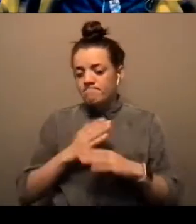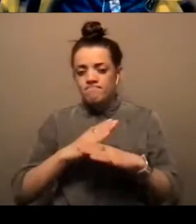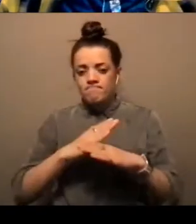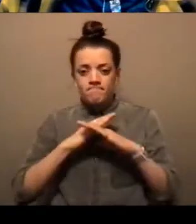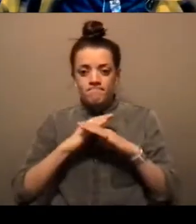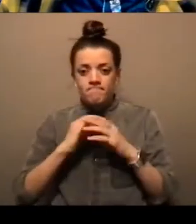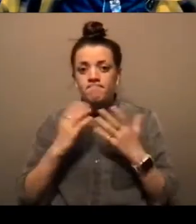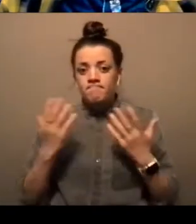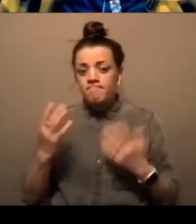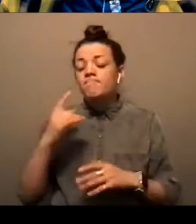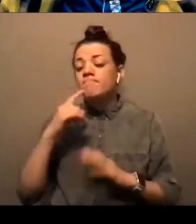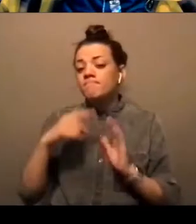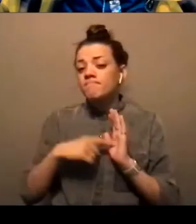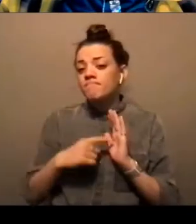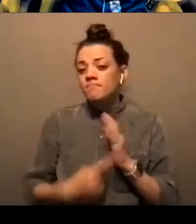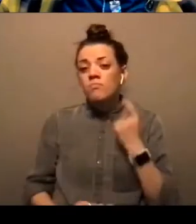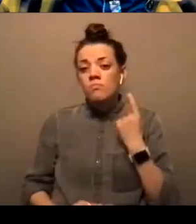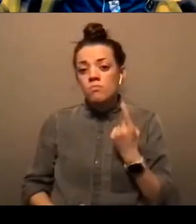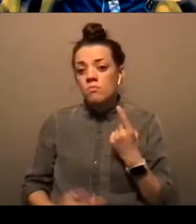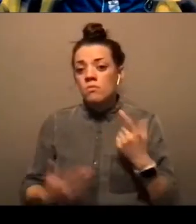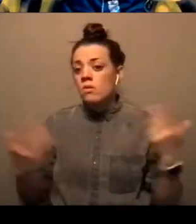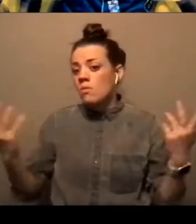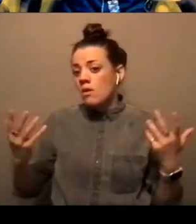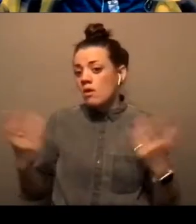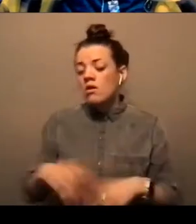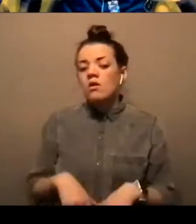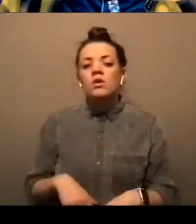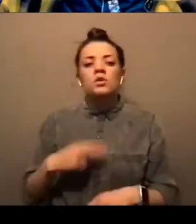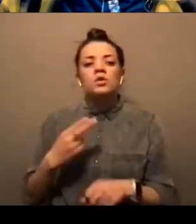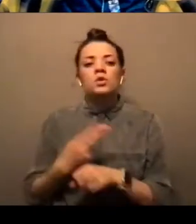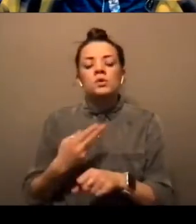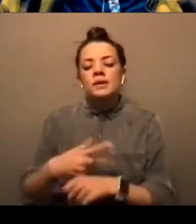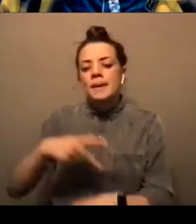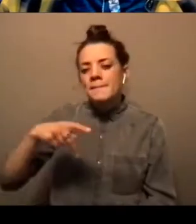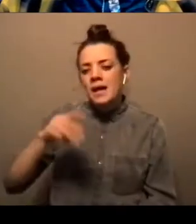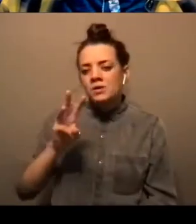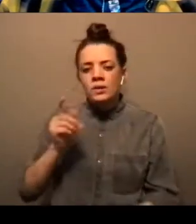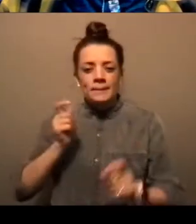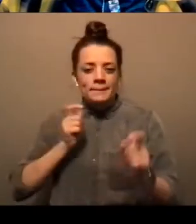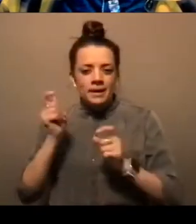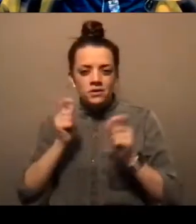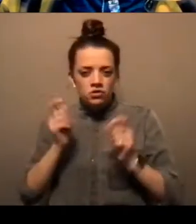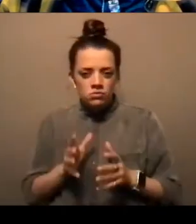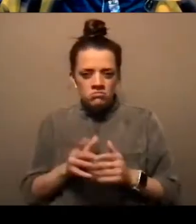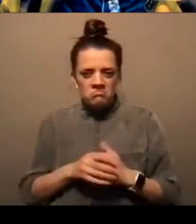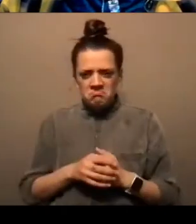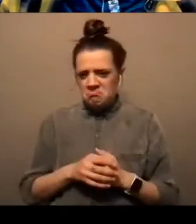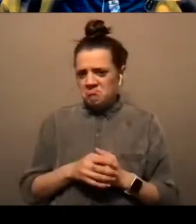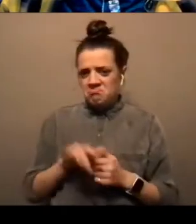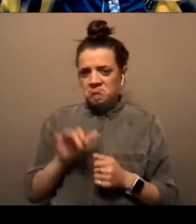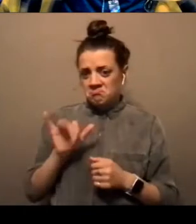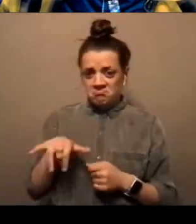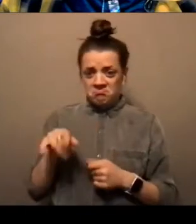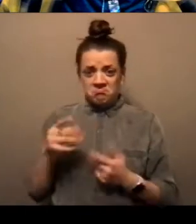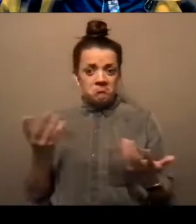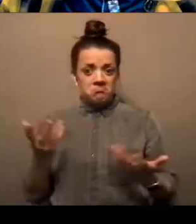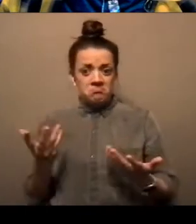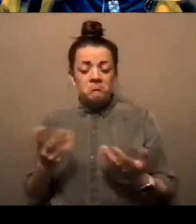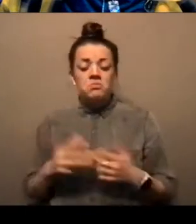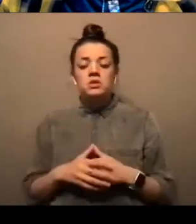One of them is using a password manager. And what a password manager is, is it's a kind of vault